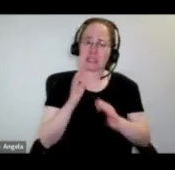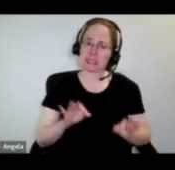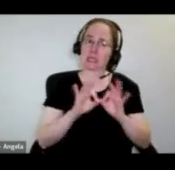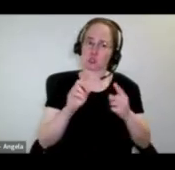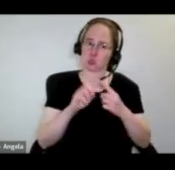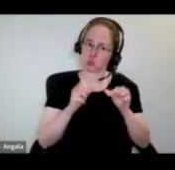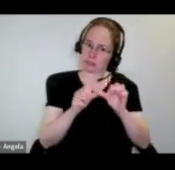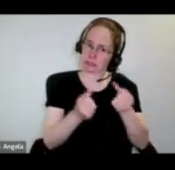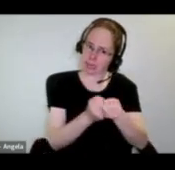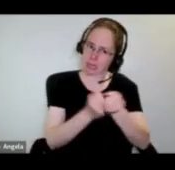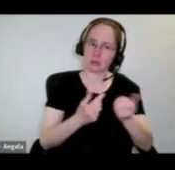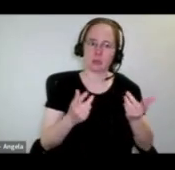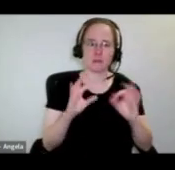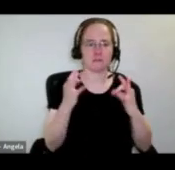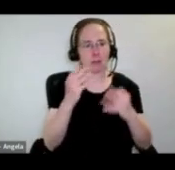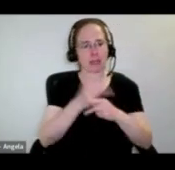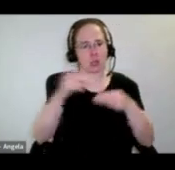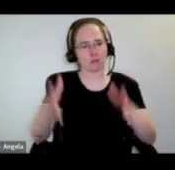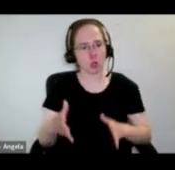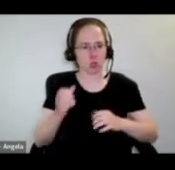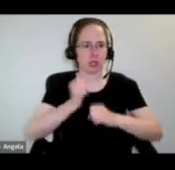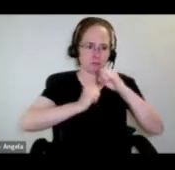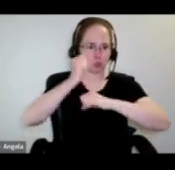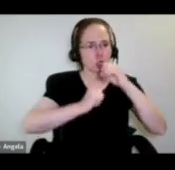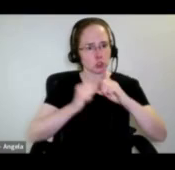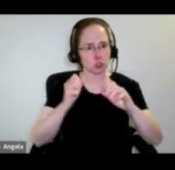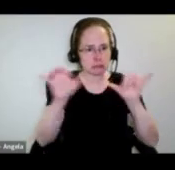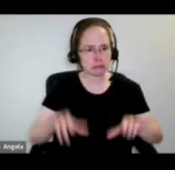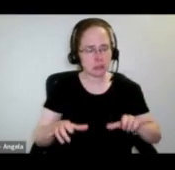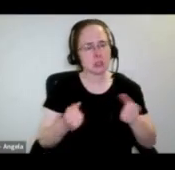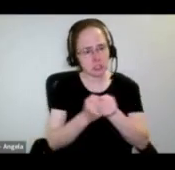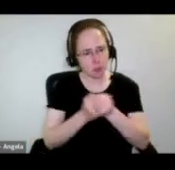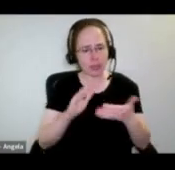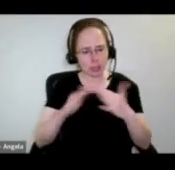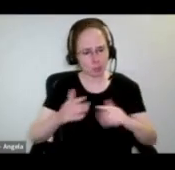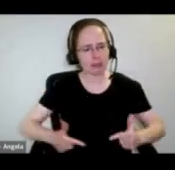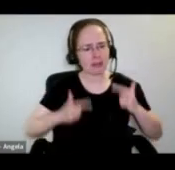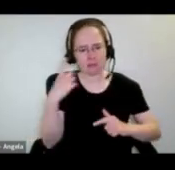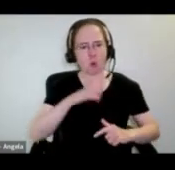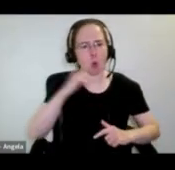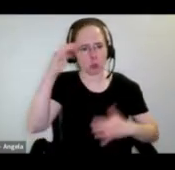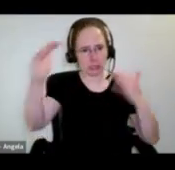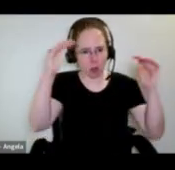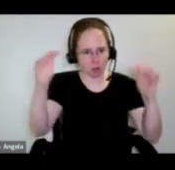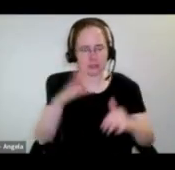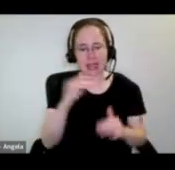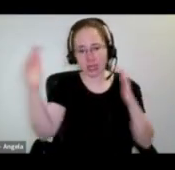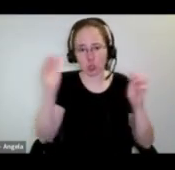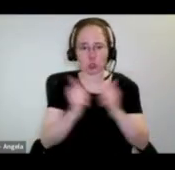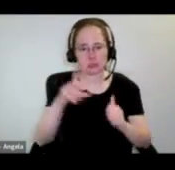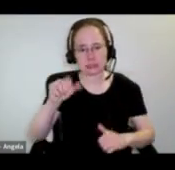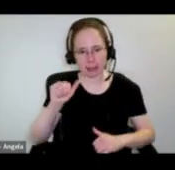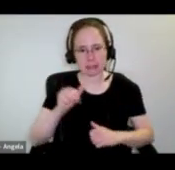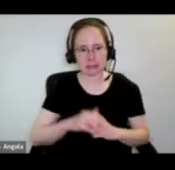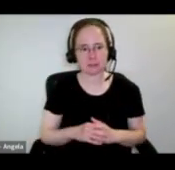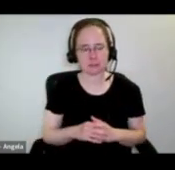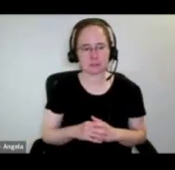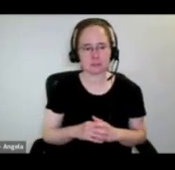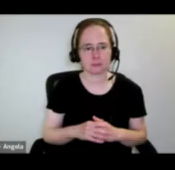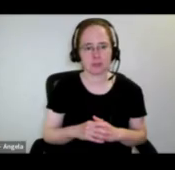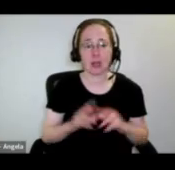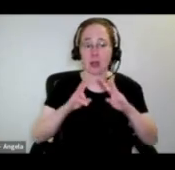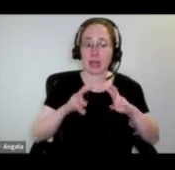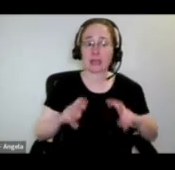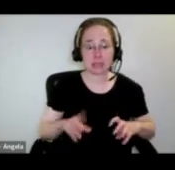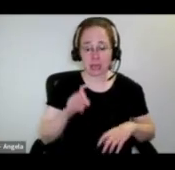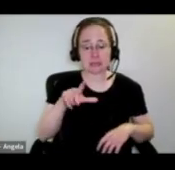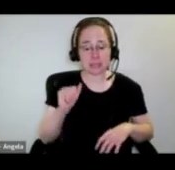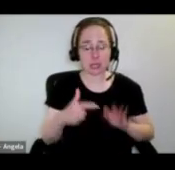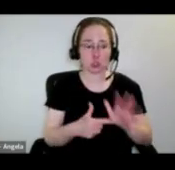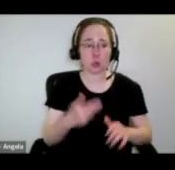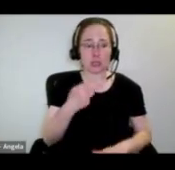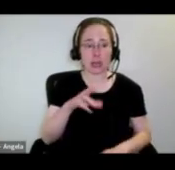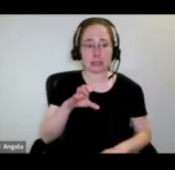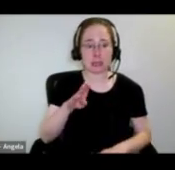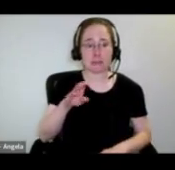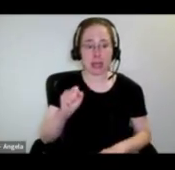David Watkins: The study concluded that respite care is essential to sustaining the much-needed family caregiver infrastructure that supports community living for older adults and adults with disabilities.